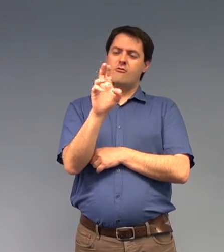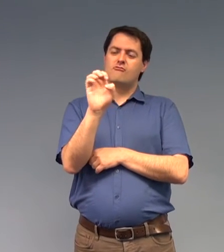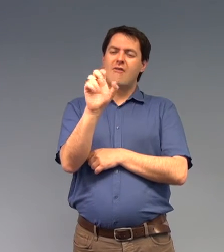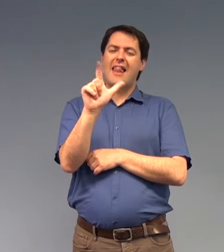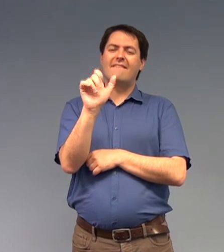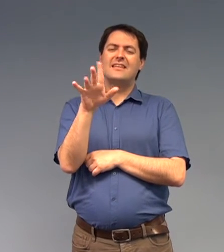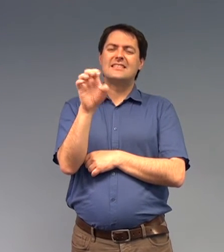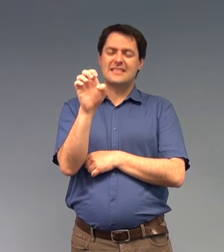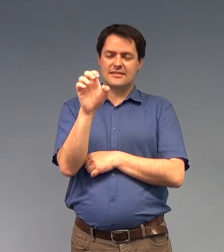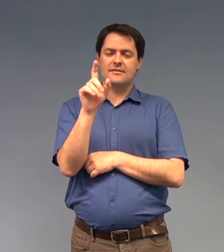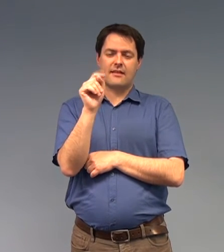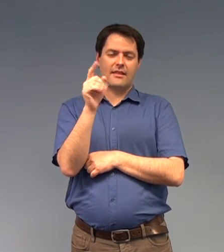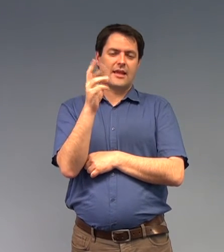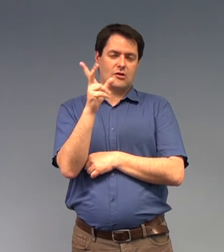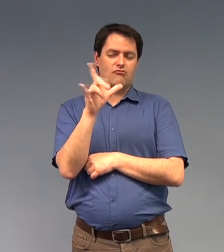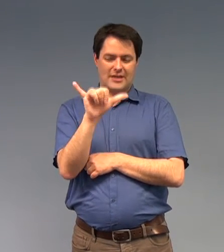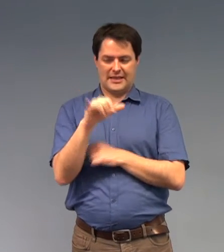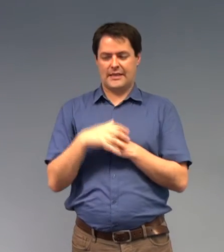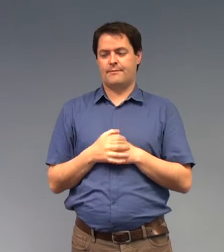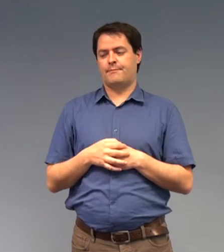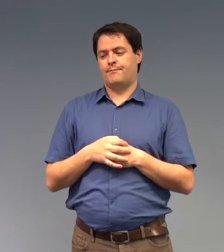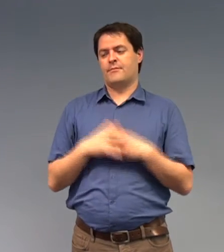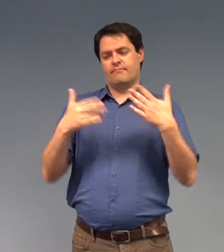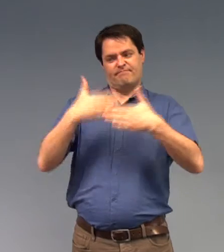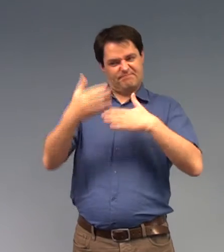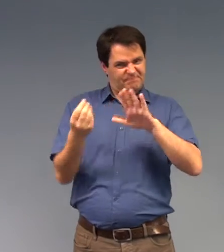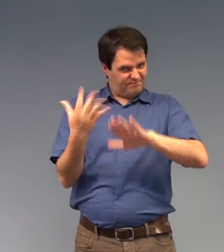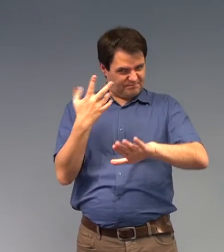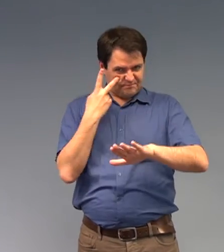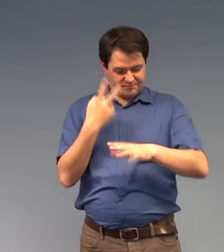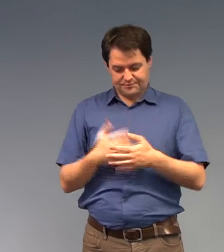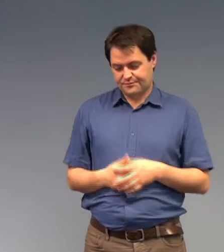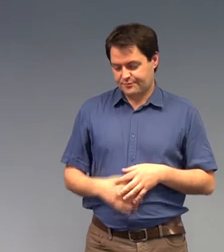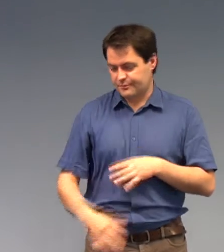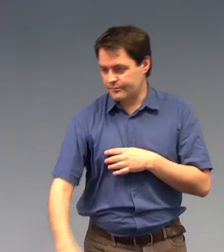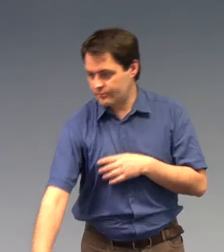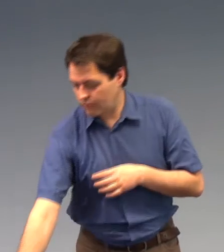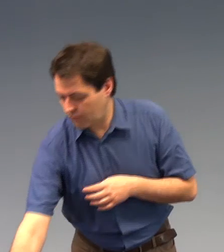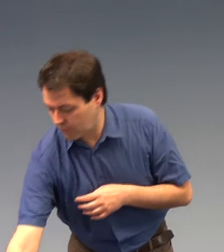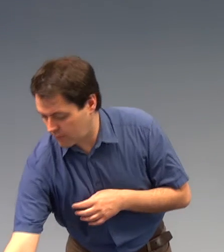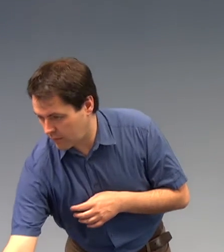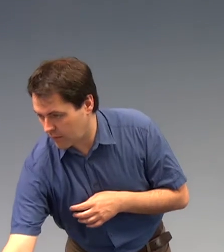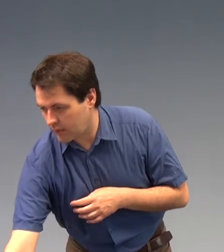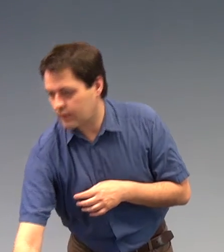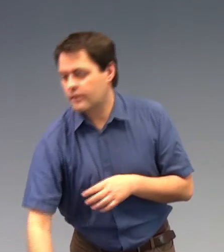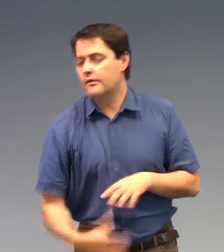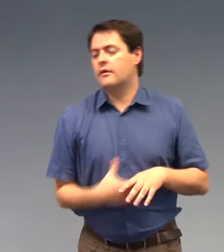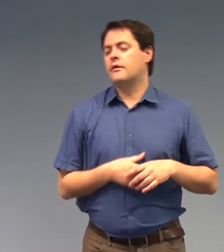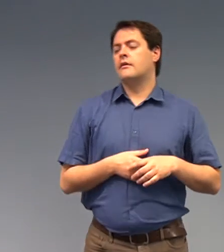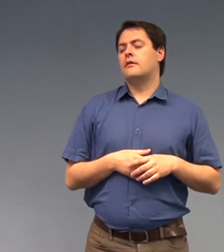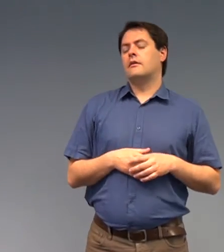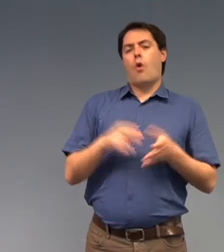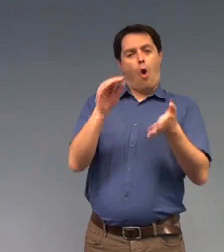And one of the theories I found appealing was RT, or relevance theory.